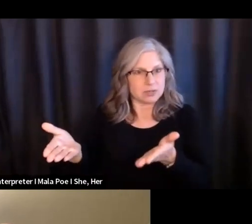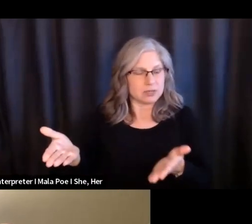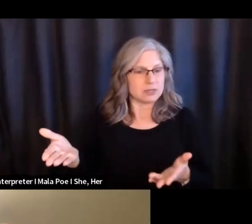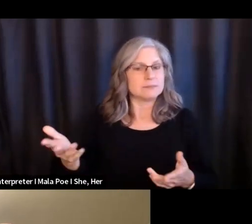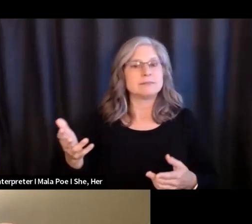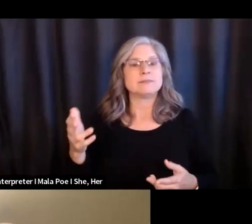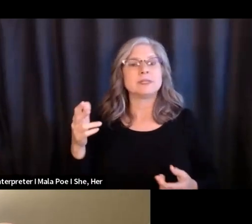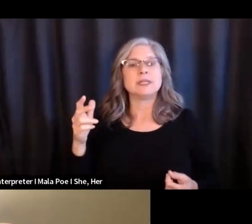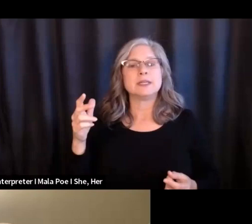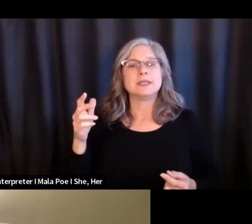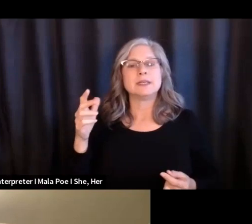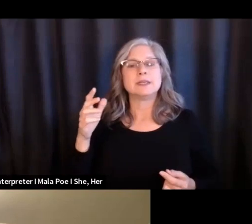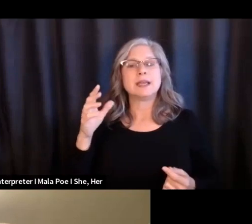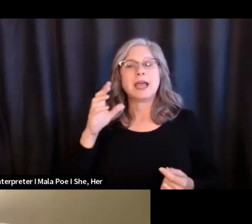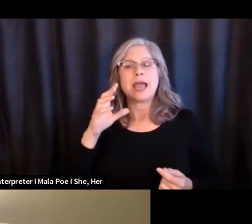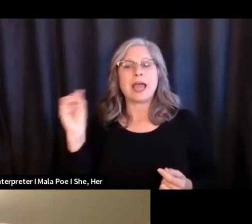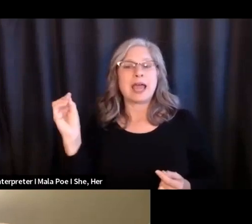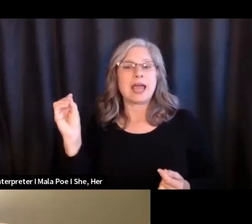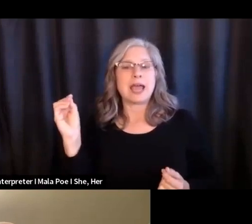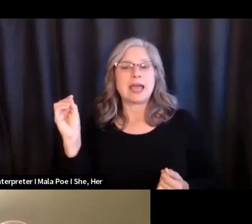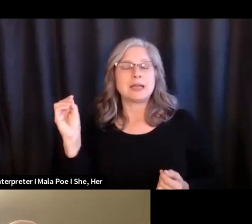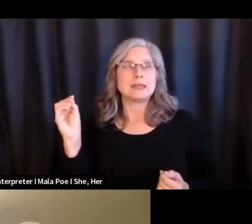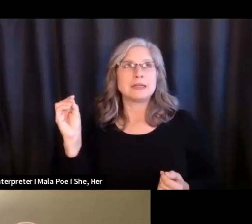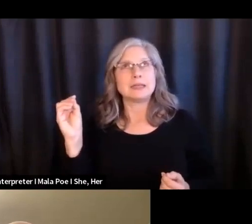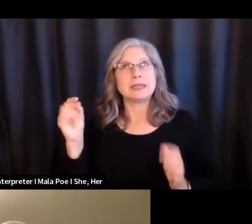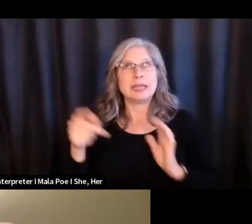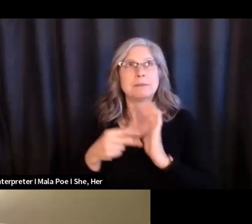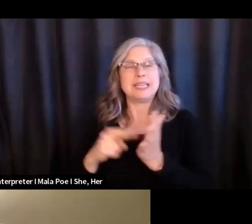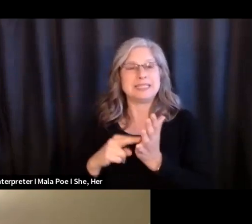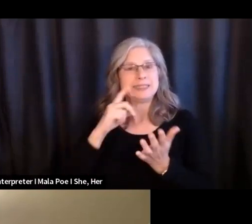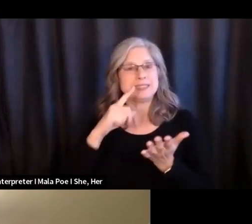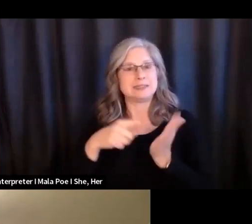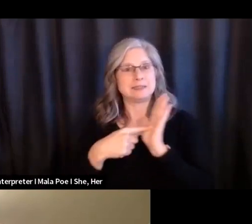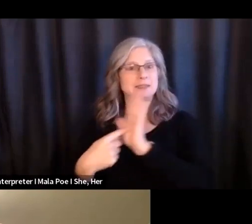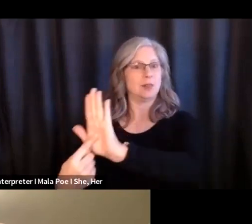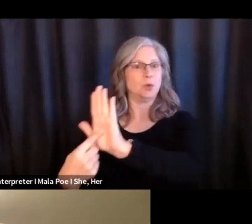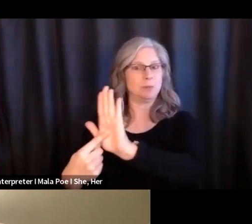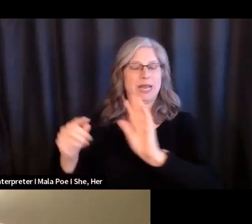and it also means that it really is illuminating, like I said, about the mechanisms of development.